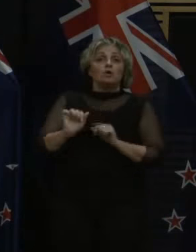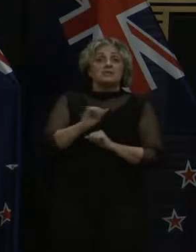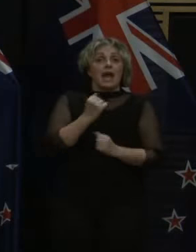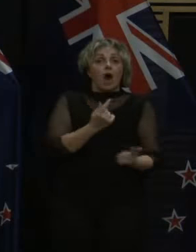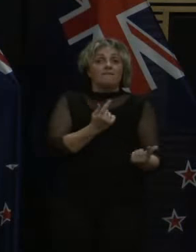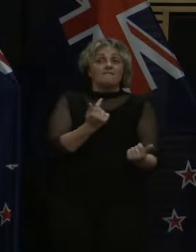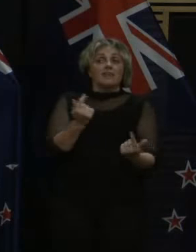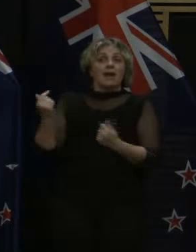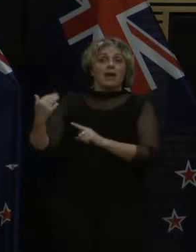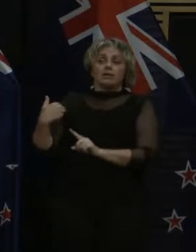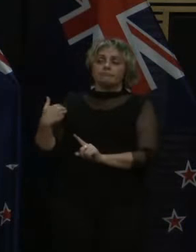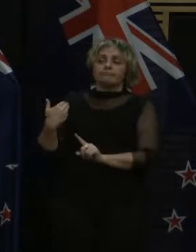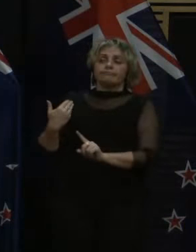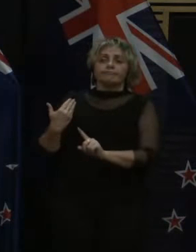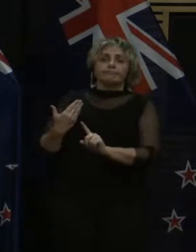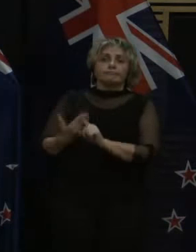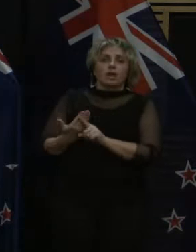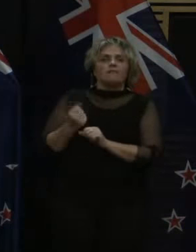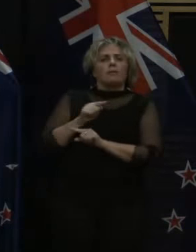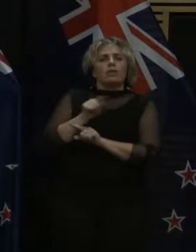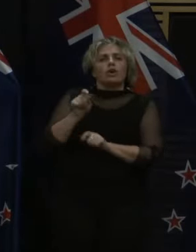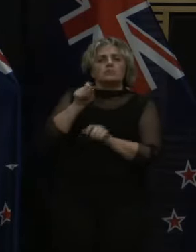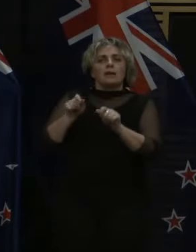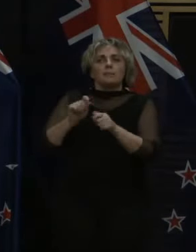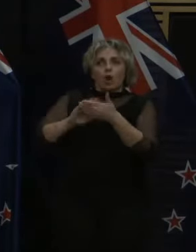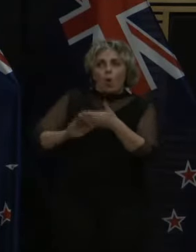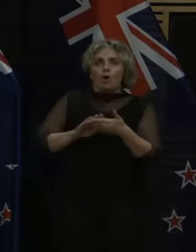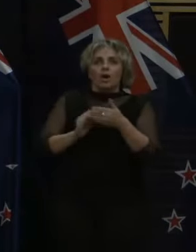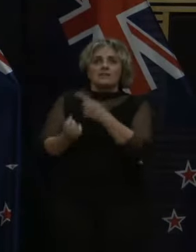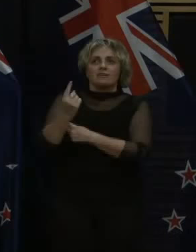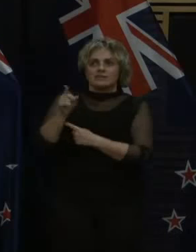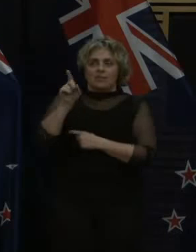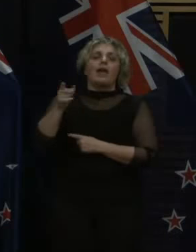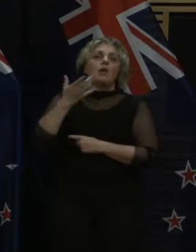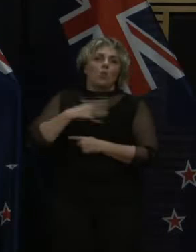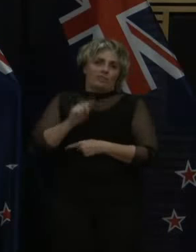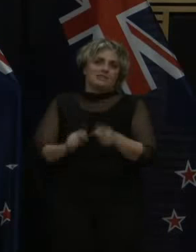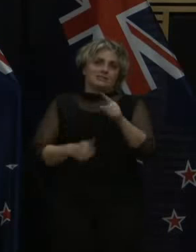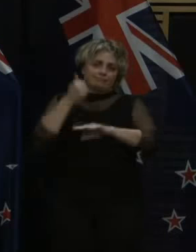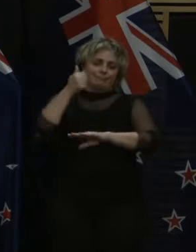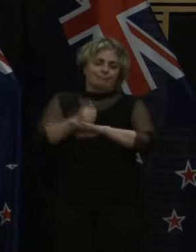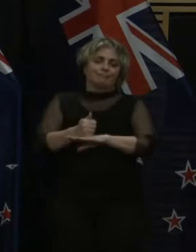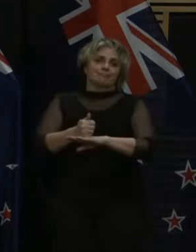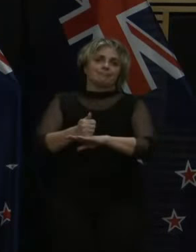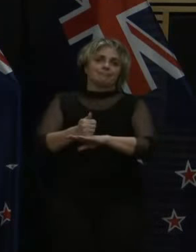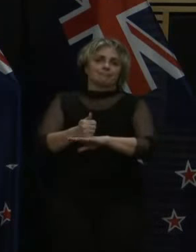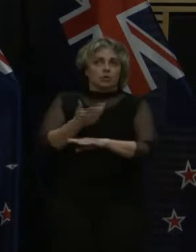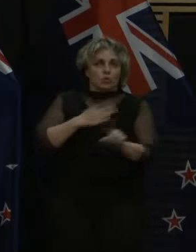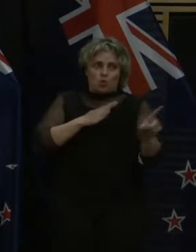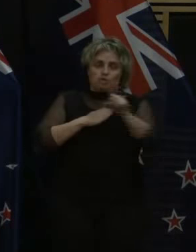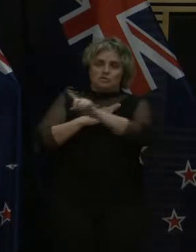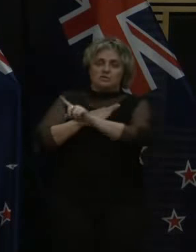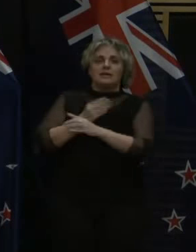order to ensure that they are still able to attend. The vast talk of the feedback that we've had so far from